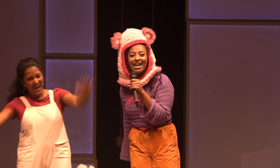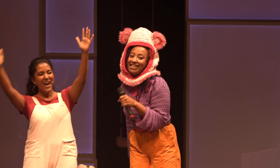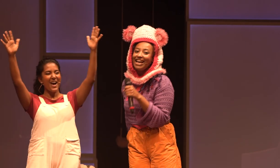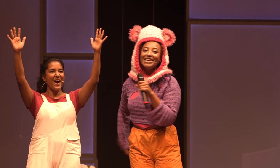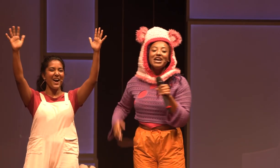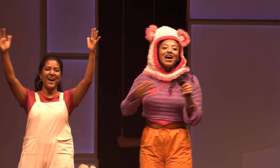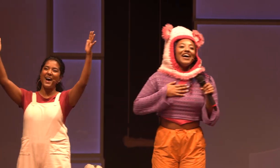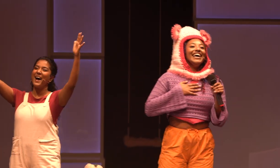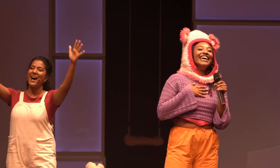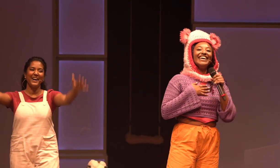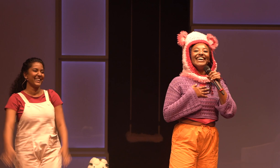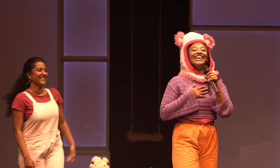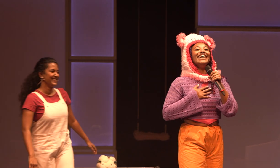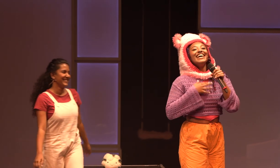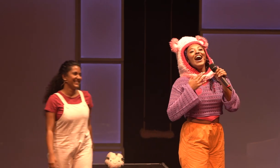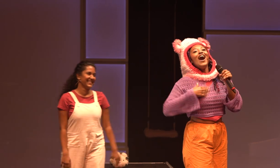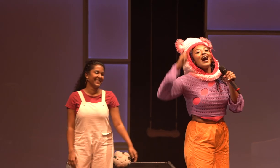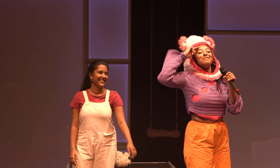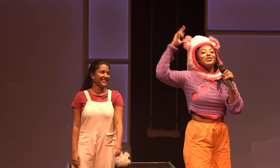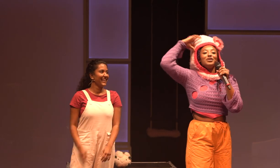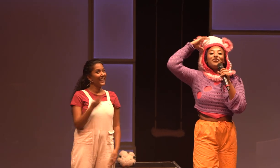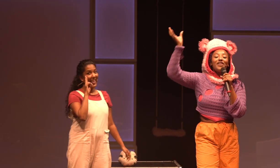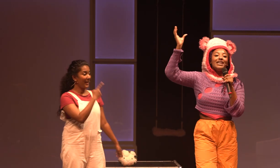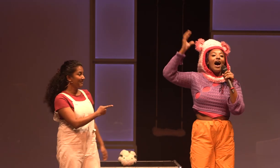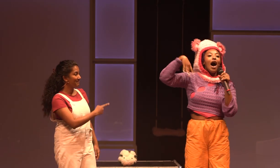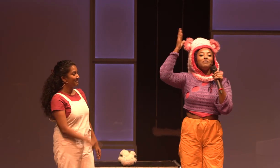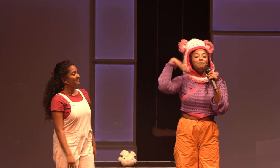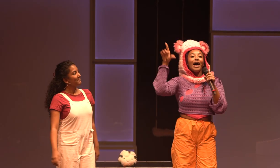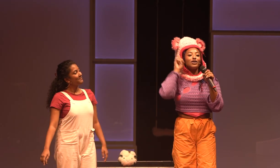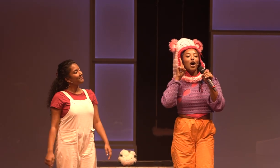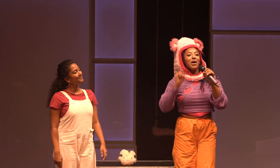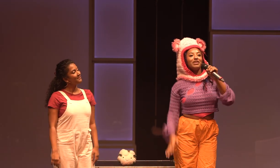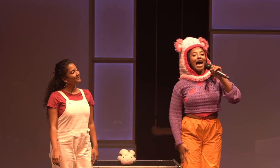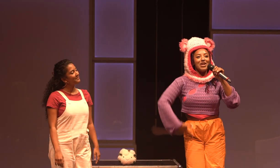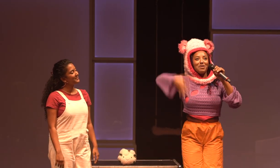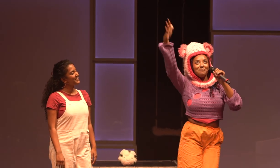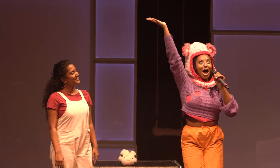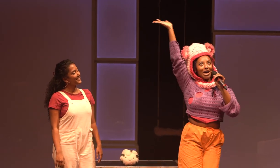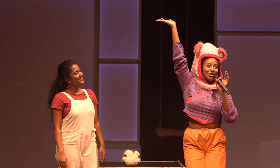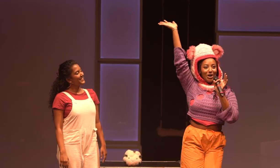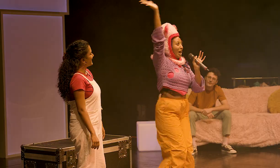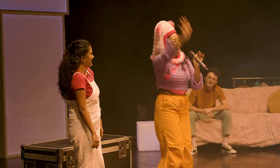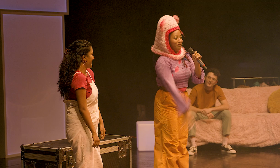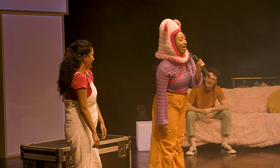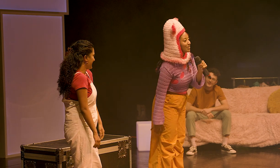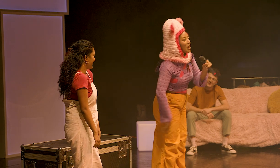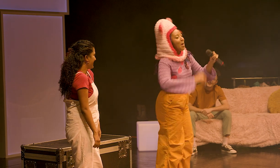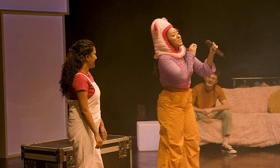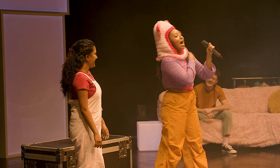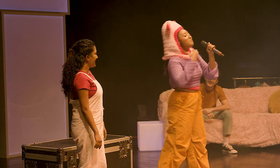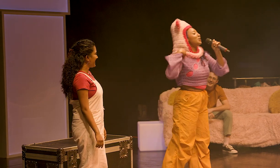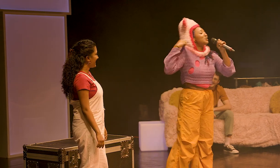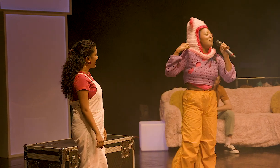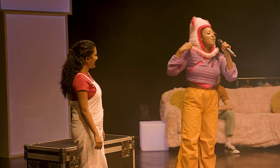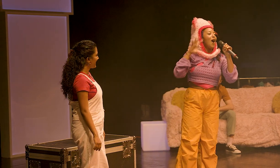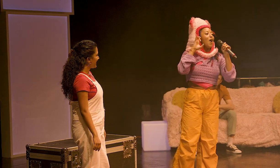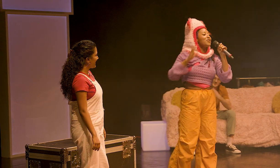I'm Joséphine, I'm a Black girl wearing an amazing outfit: purple jumper, orange